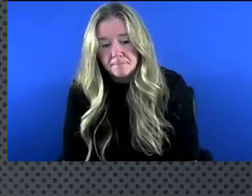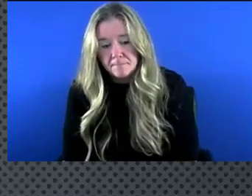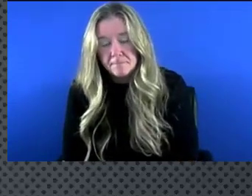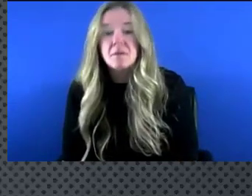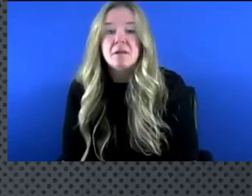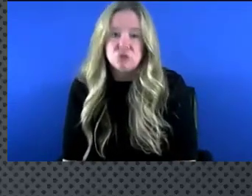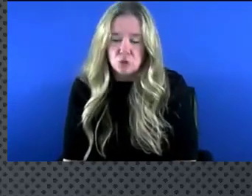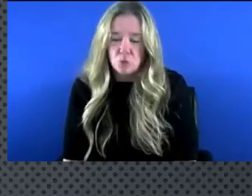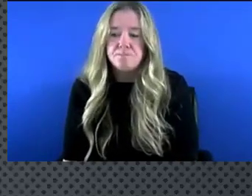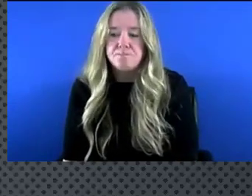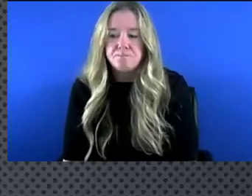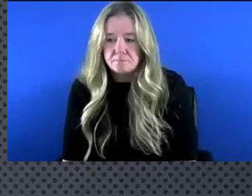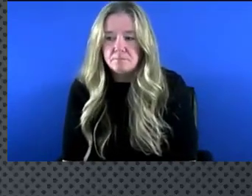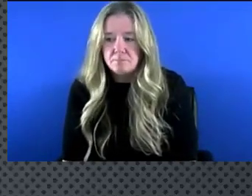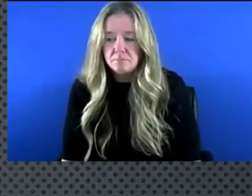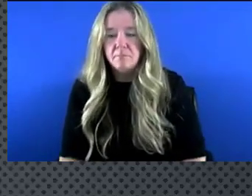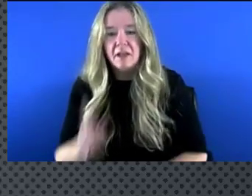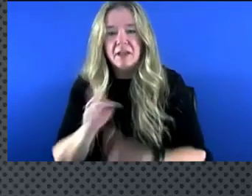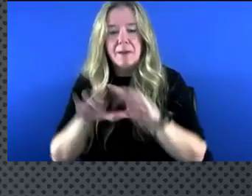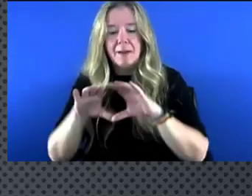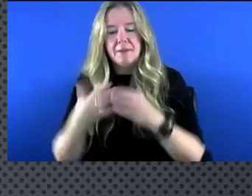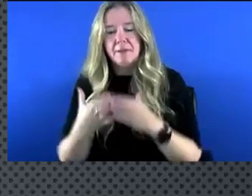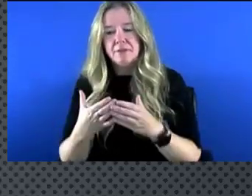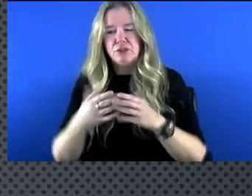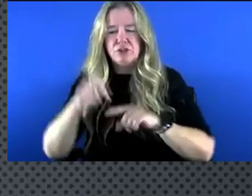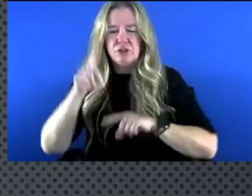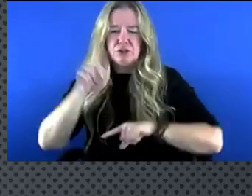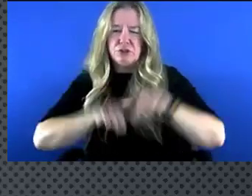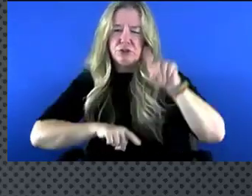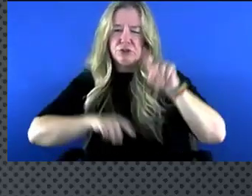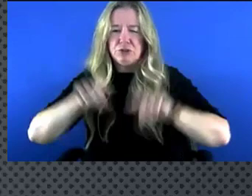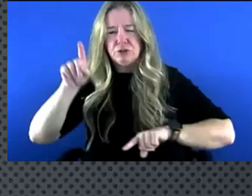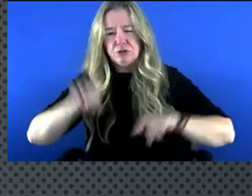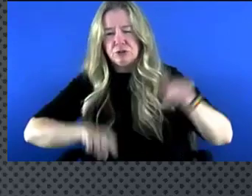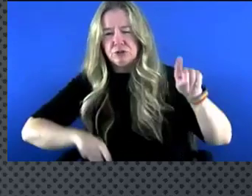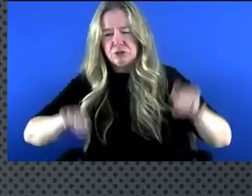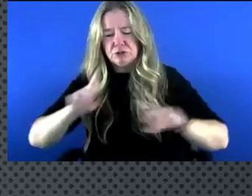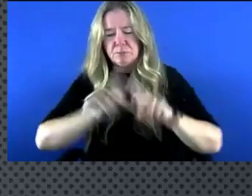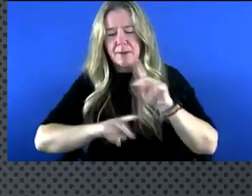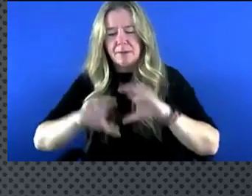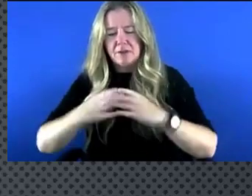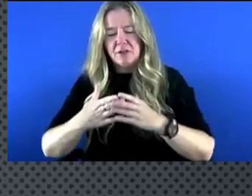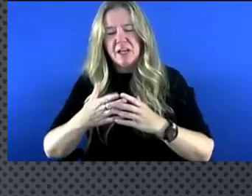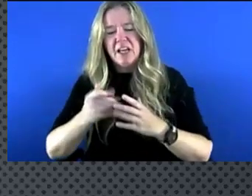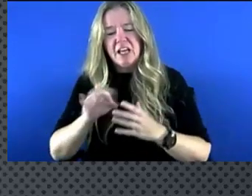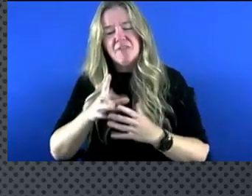So the population is really diverse. And so if you're a seasoned teacher